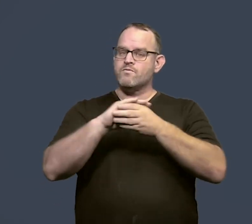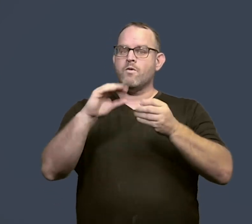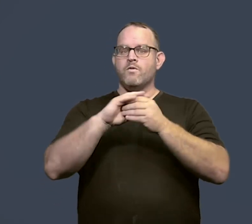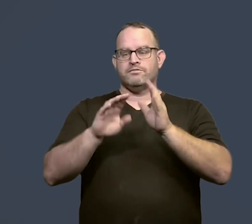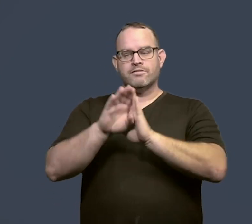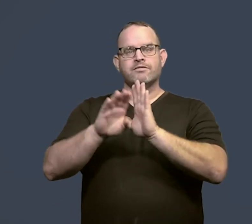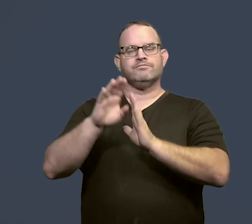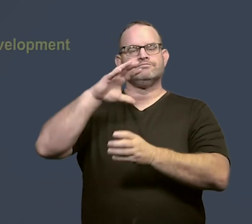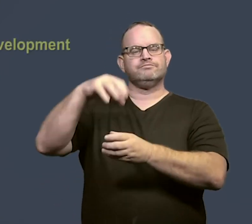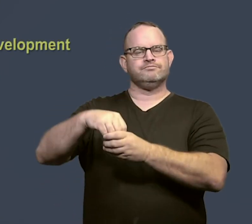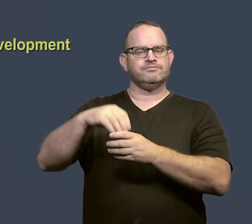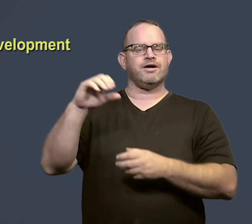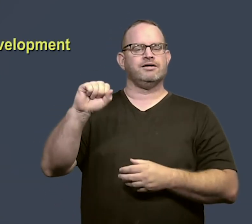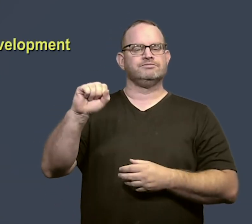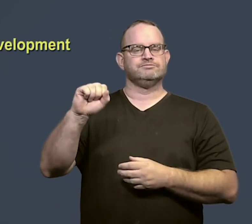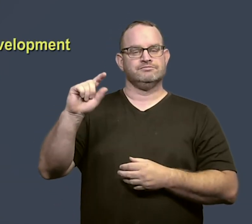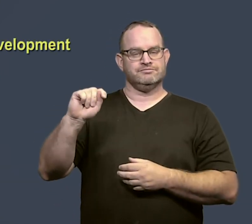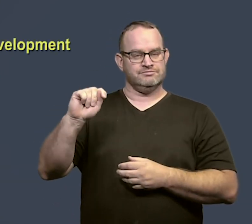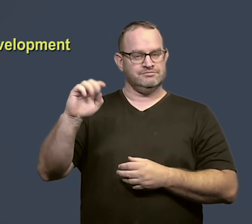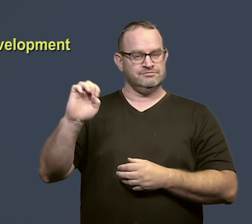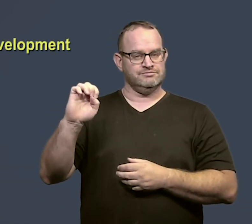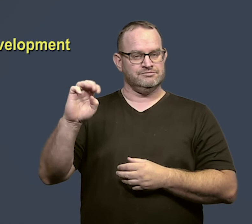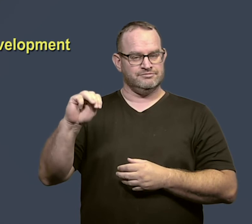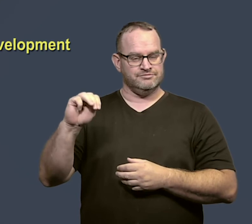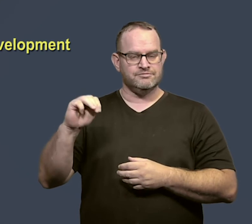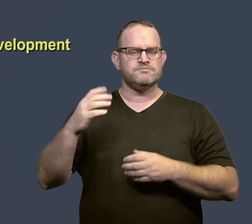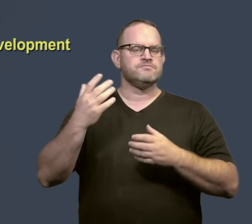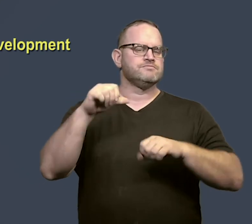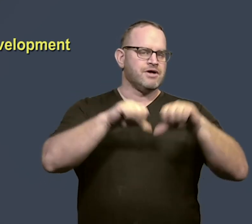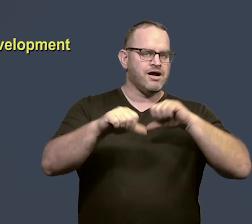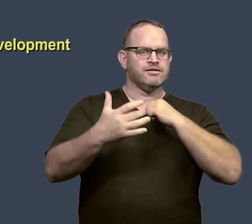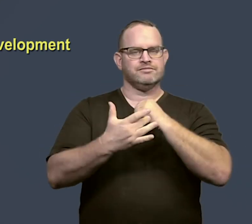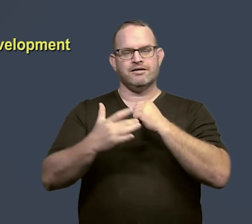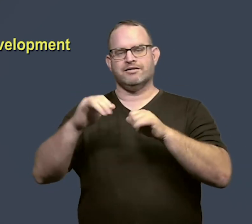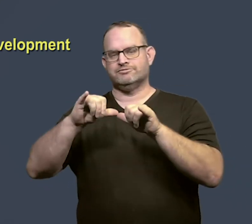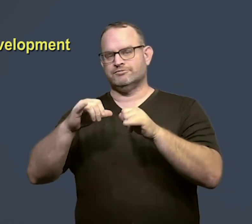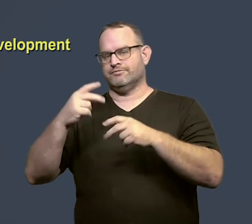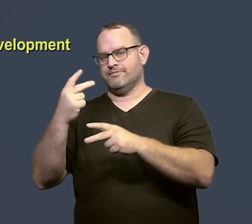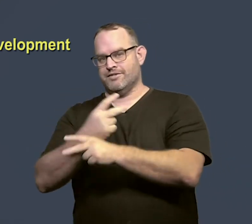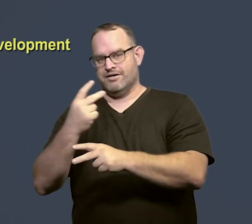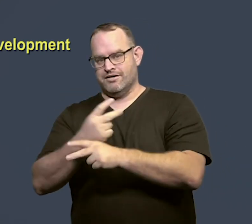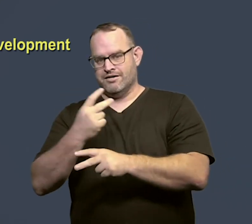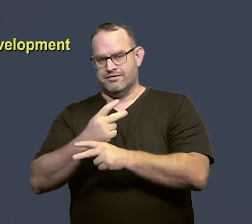Similarly, we will discuss ideas on STEM (science, technology, engineering and mathematics) story development.